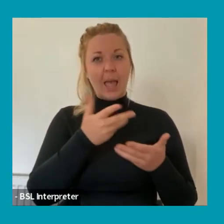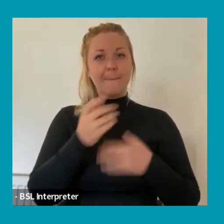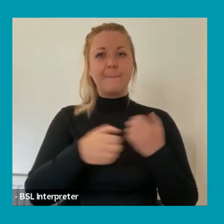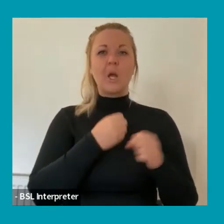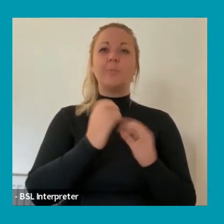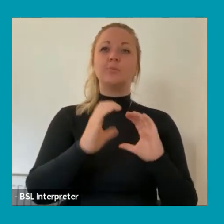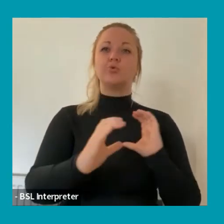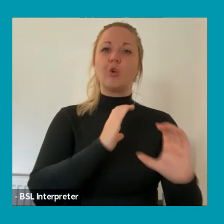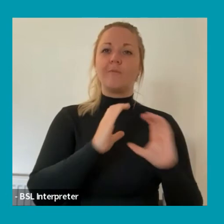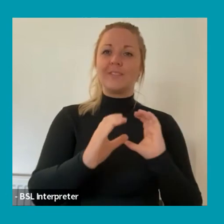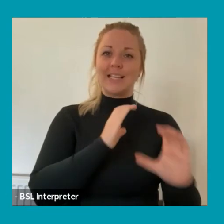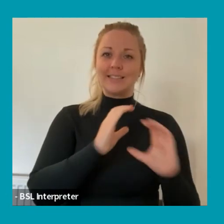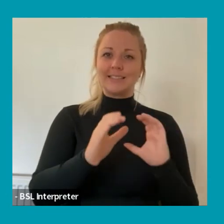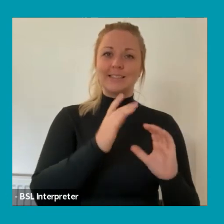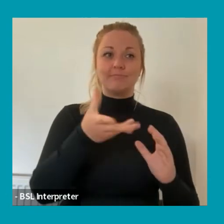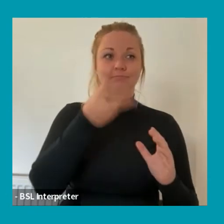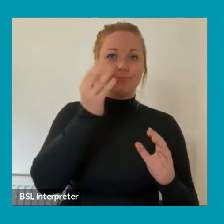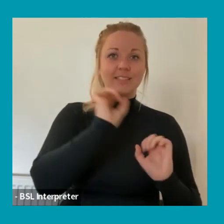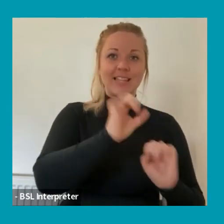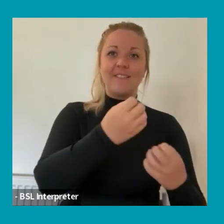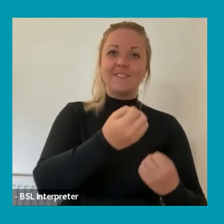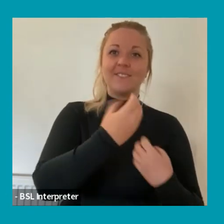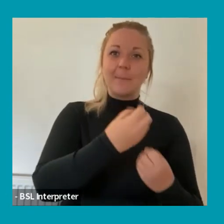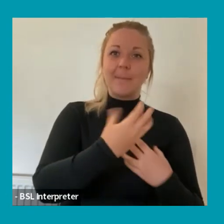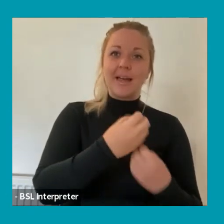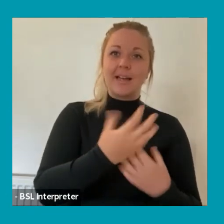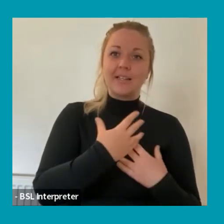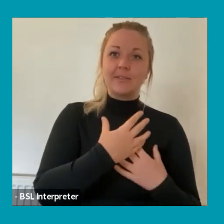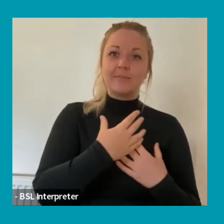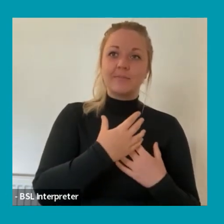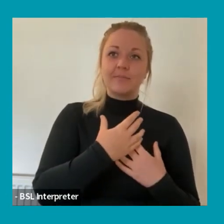And be then actually you know take it seriously. You up can't obviously do everything.